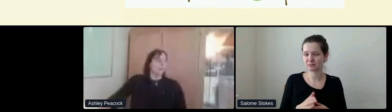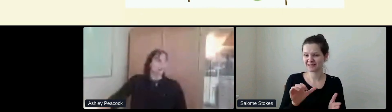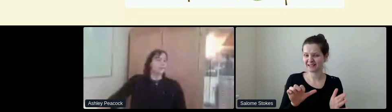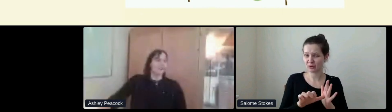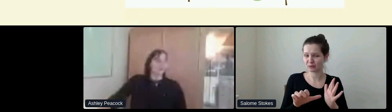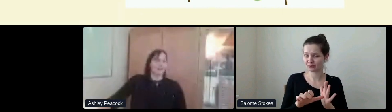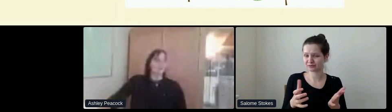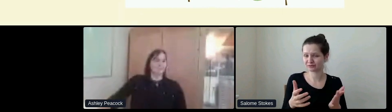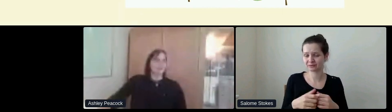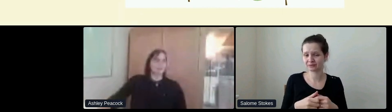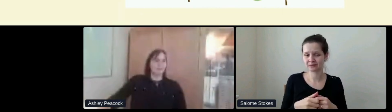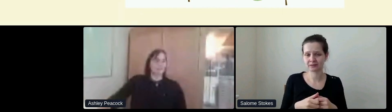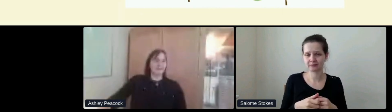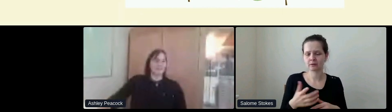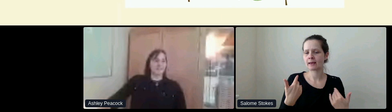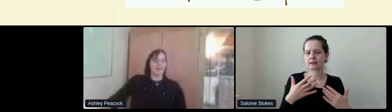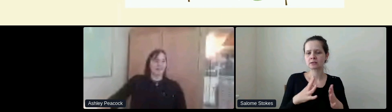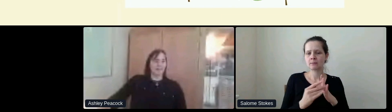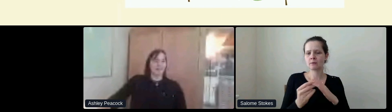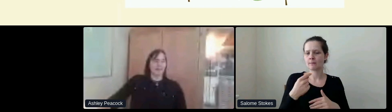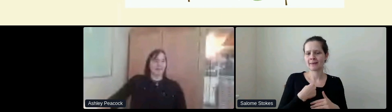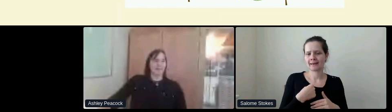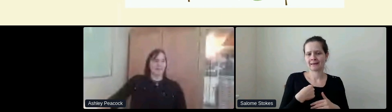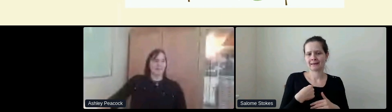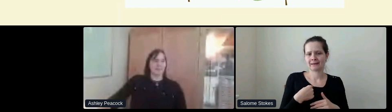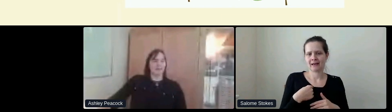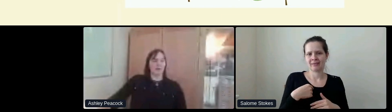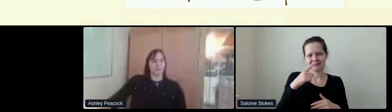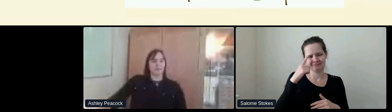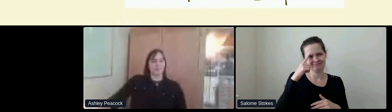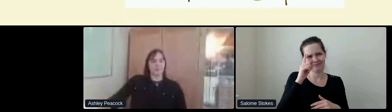Yeah for me, it probably is that more than anything. It's the comments people make.